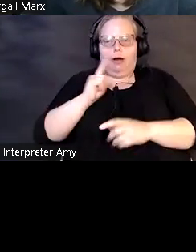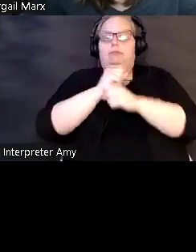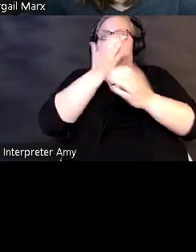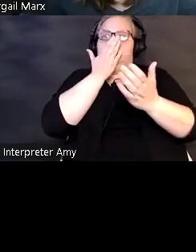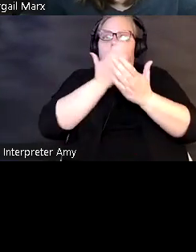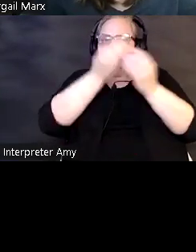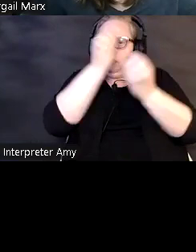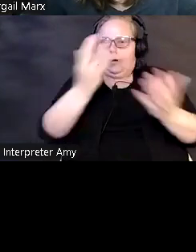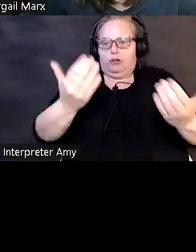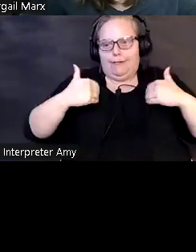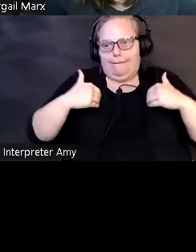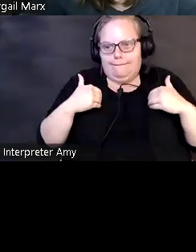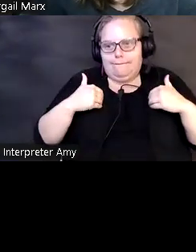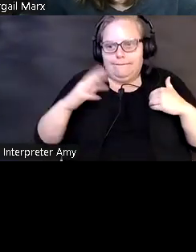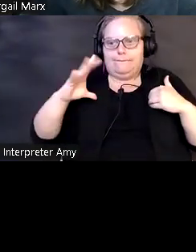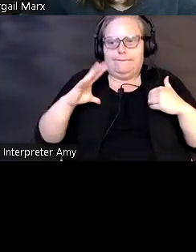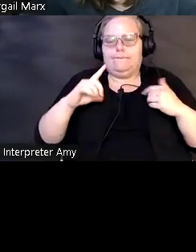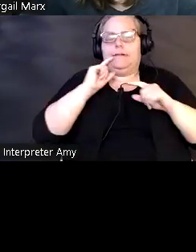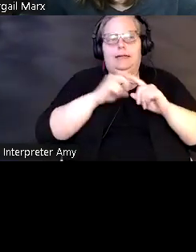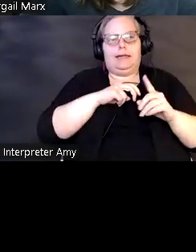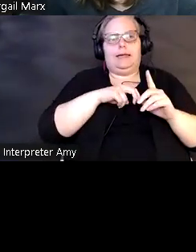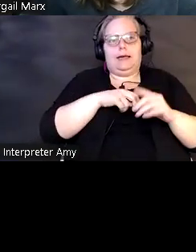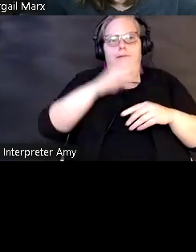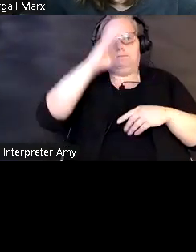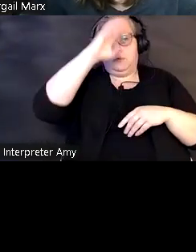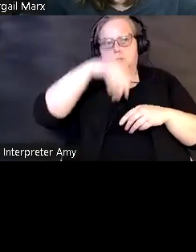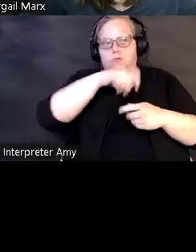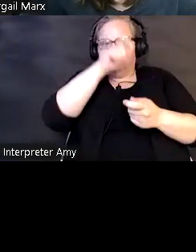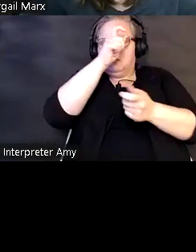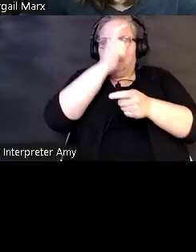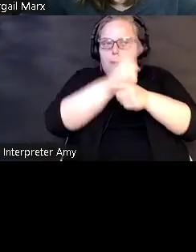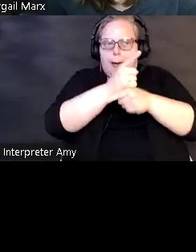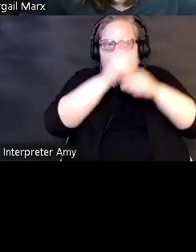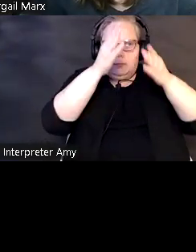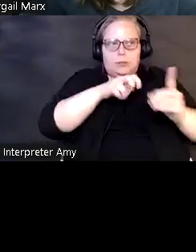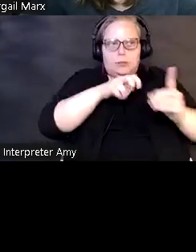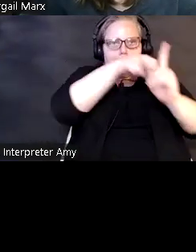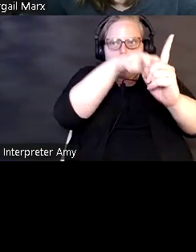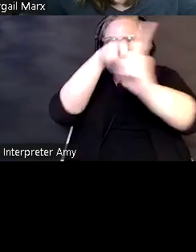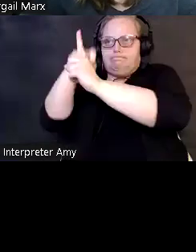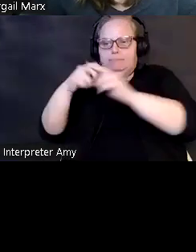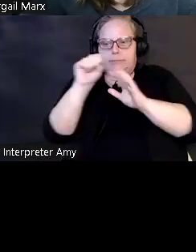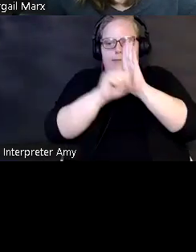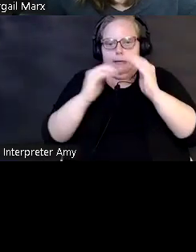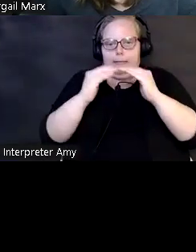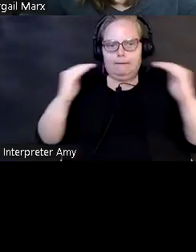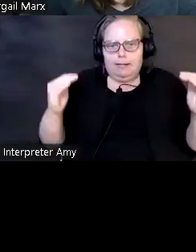to specific people within the state probably, and I know some of you are from other states,